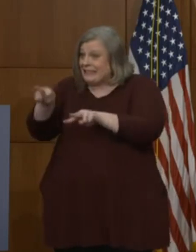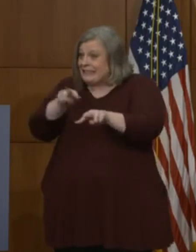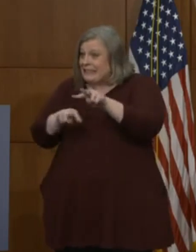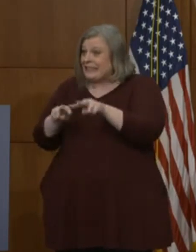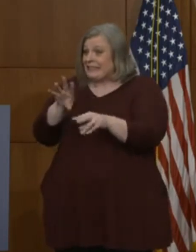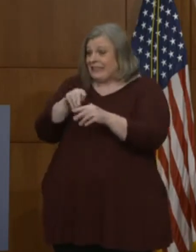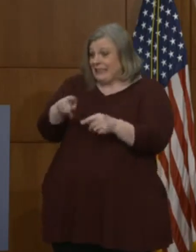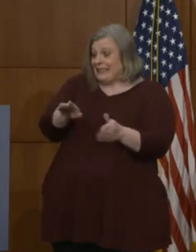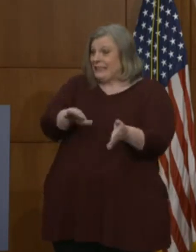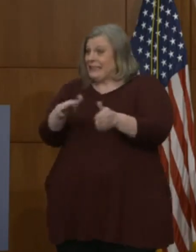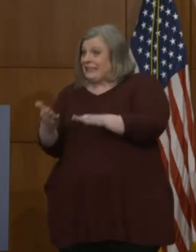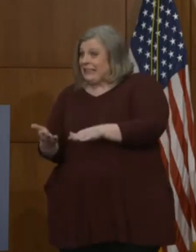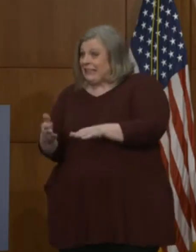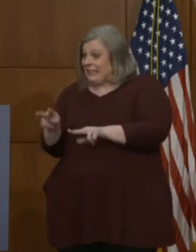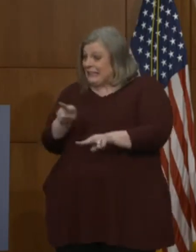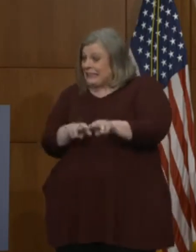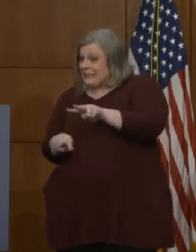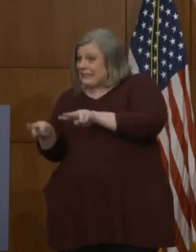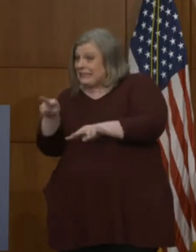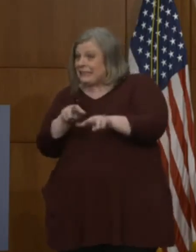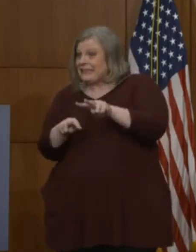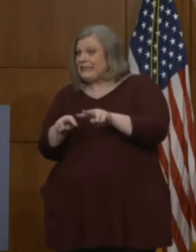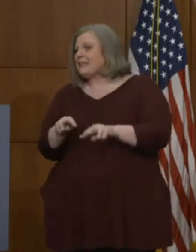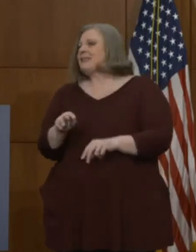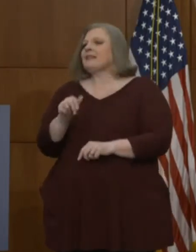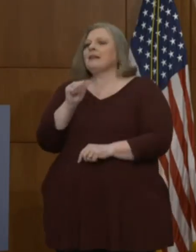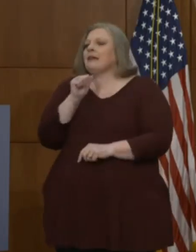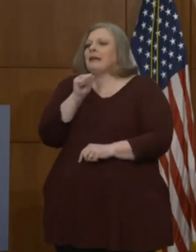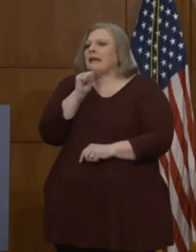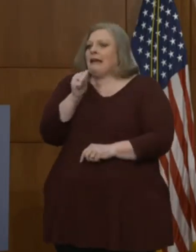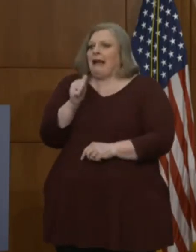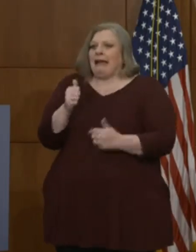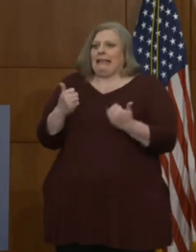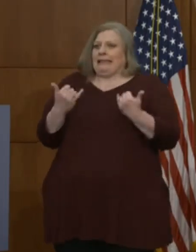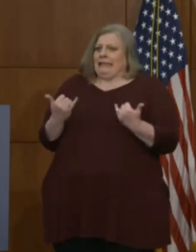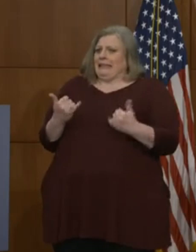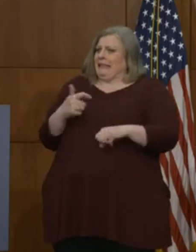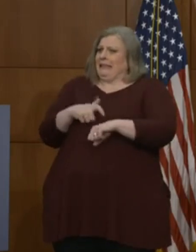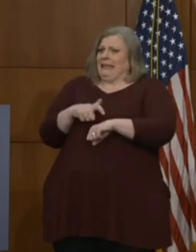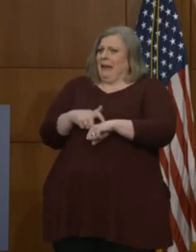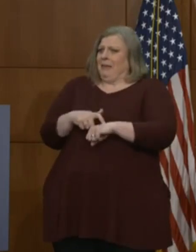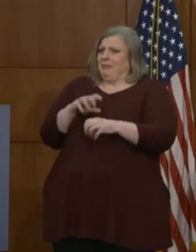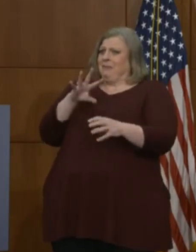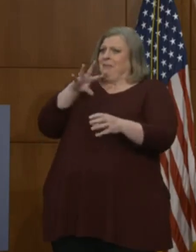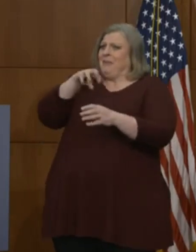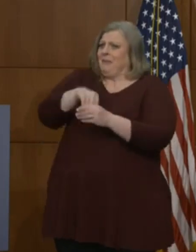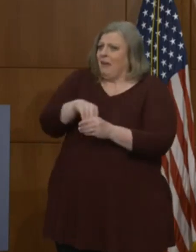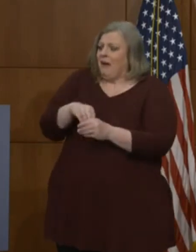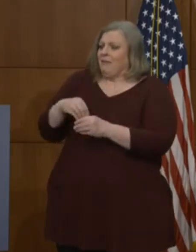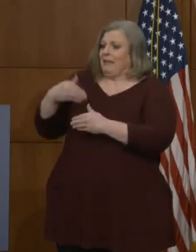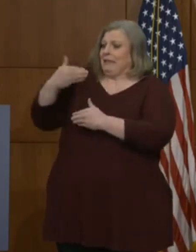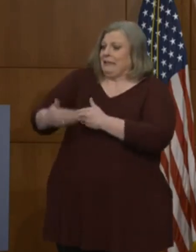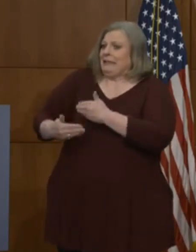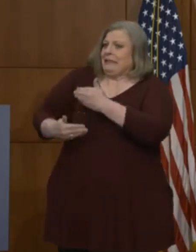UNDERSTAND THE DISEASE SURVEILLANCE INCLUDING- DEATHS SURVEILLANCE INCLUDING- DEATHS SURVEILLANCE IS NOT DONE IN SURVEILLANCE IS NOT DONE IN REAL TIME. IT INVOLVES SEVERAL